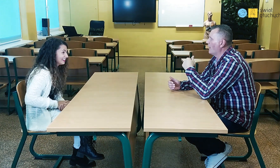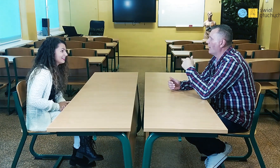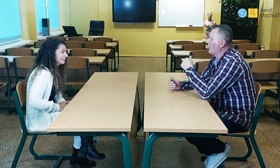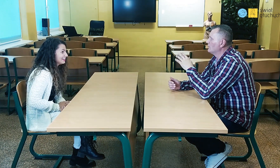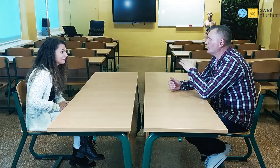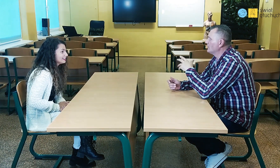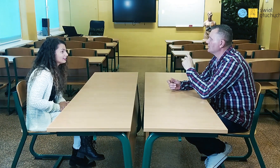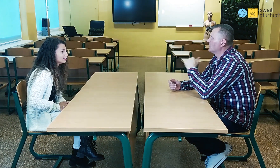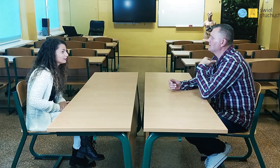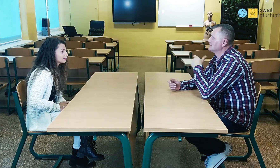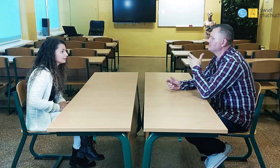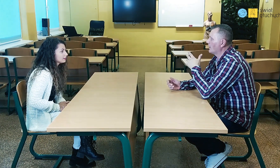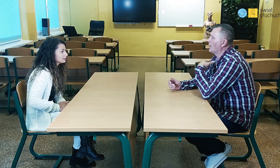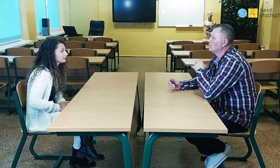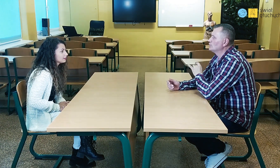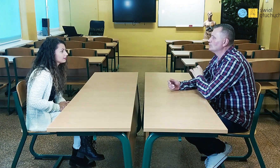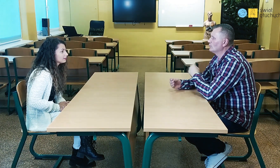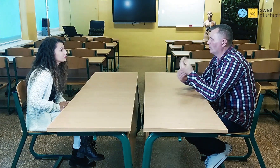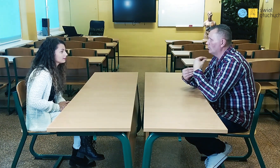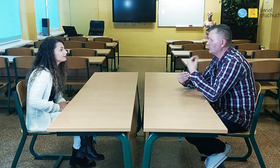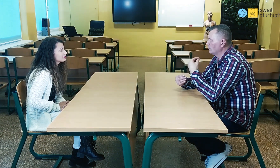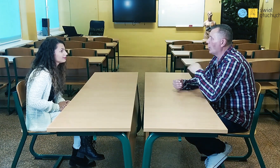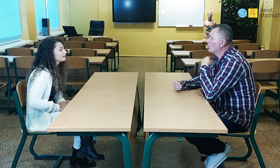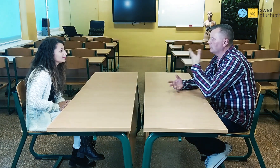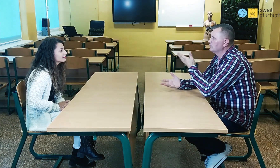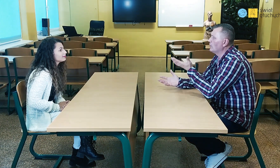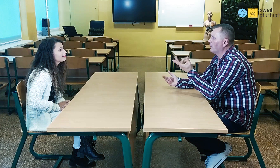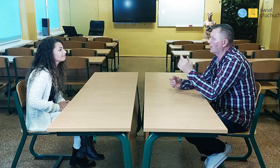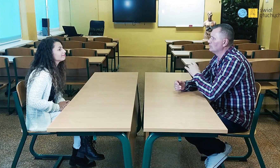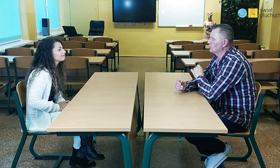My aunt taught me, not a speech therapist. She taught me how to pronounce letters.